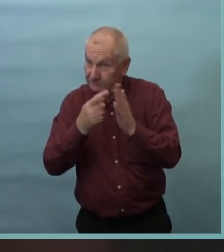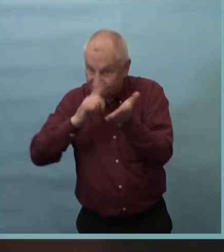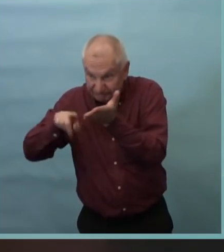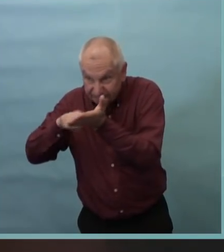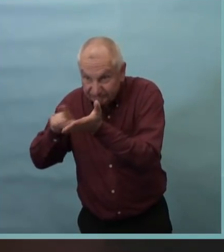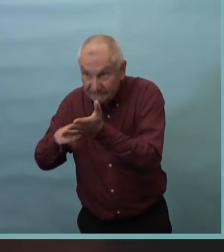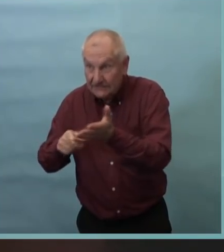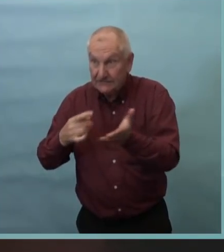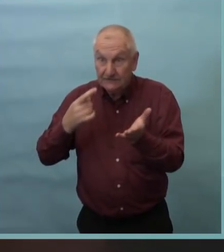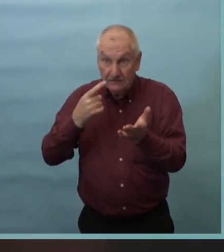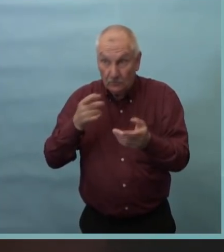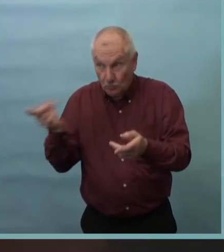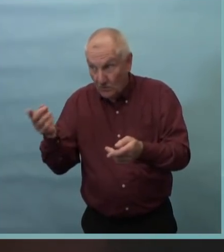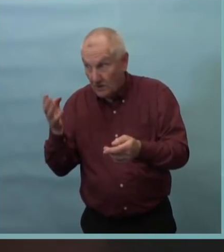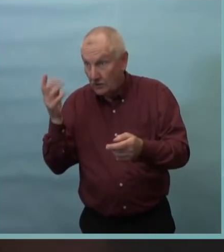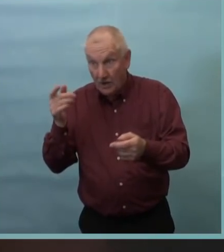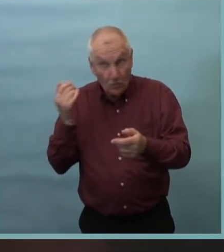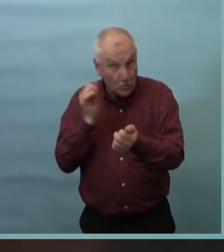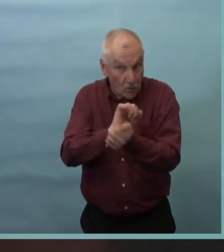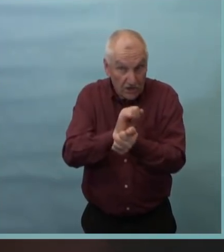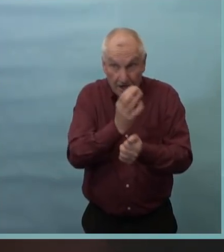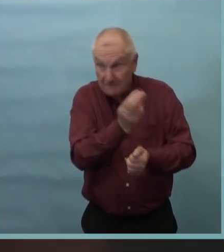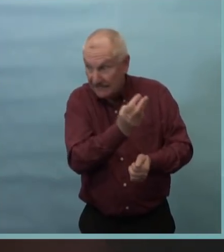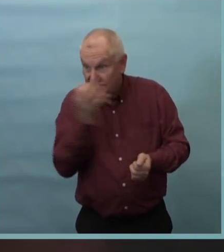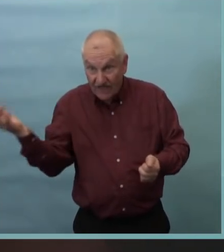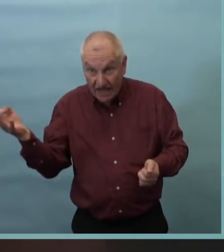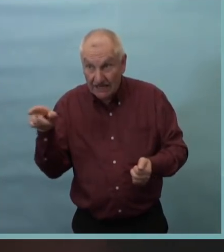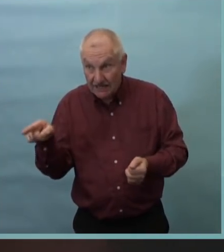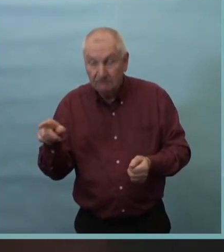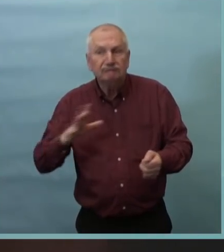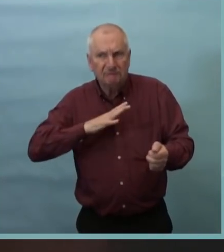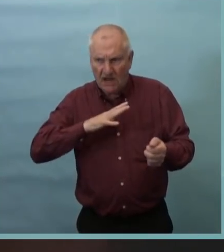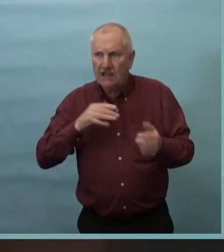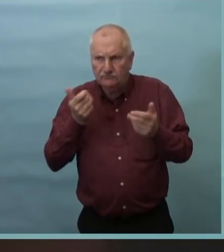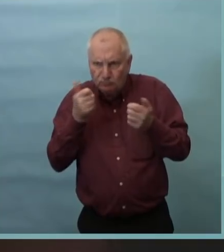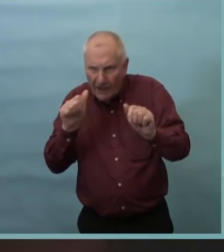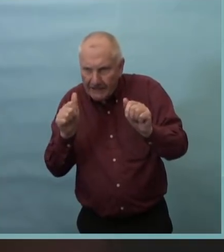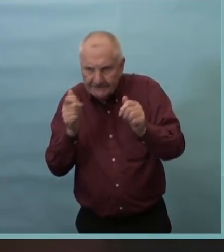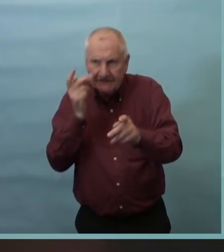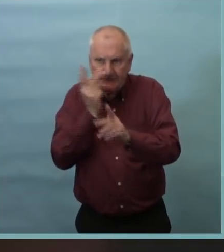them at one site is our goal so we'll be looking at a number of different factors